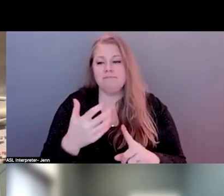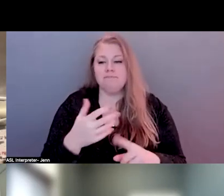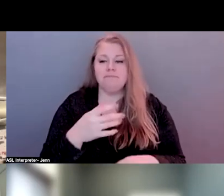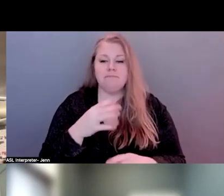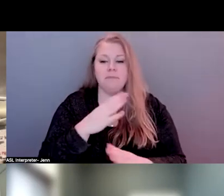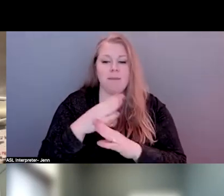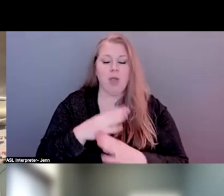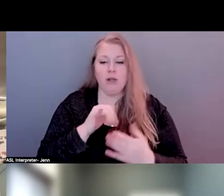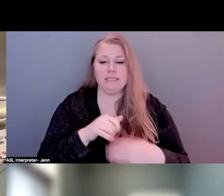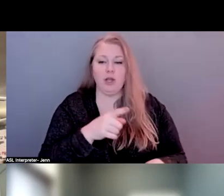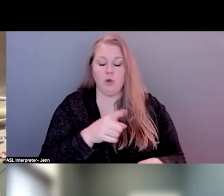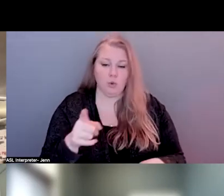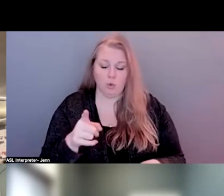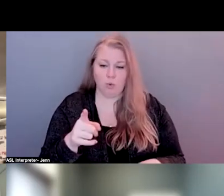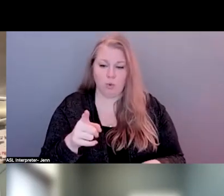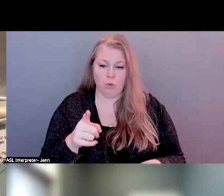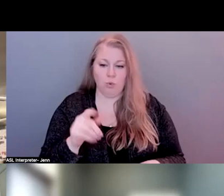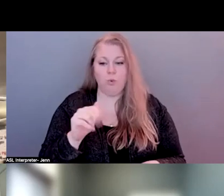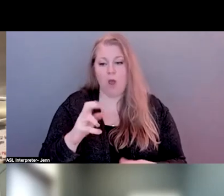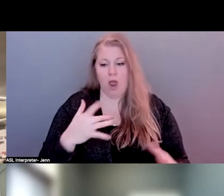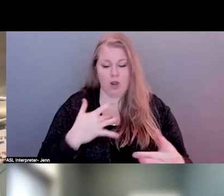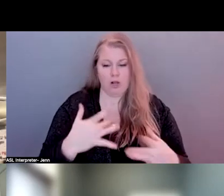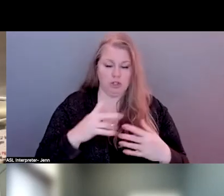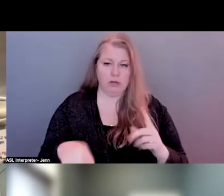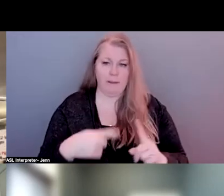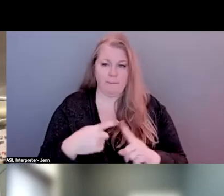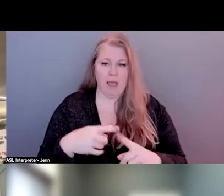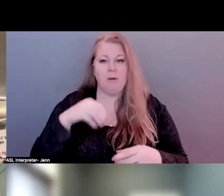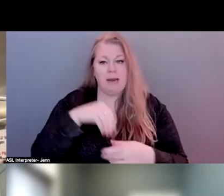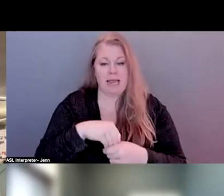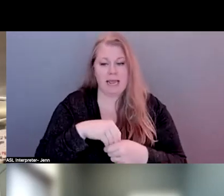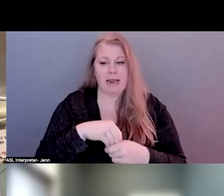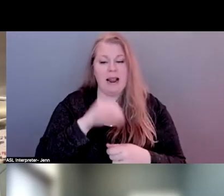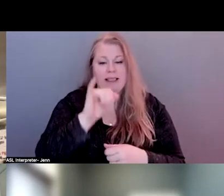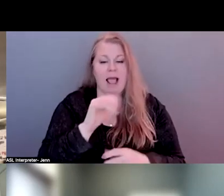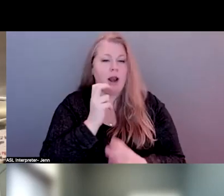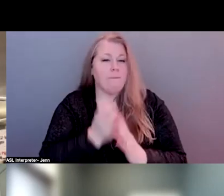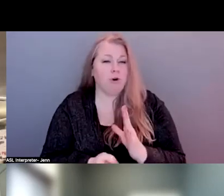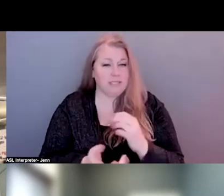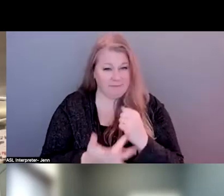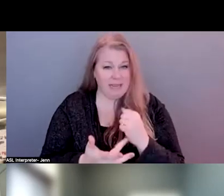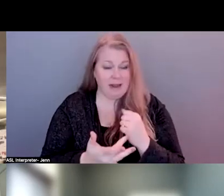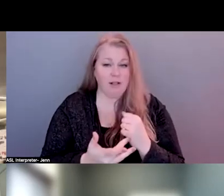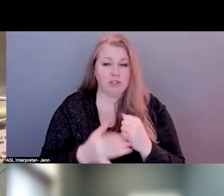that you are concerned about in immersive technologies that we are aware of today but also